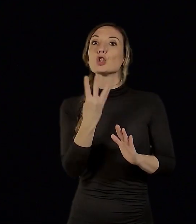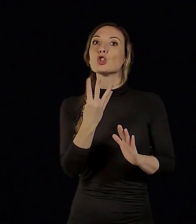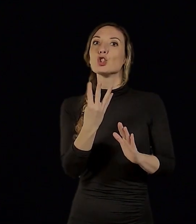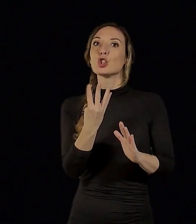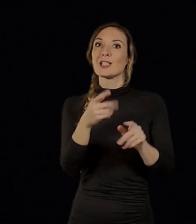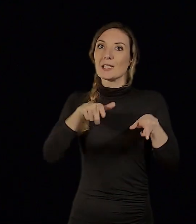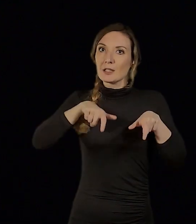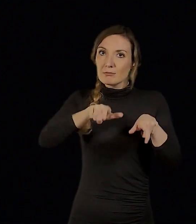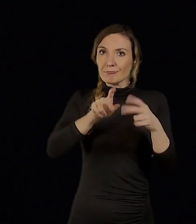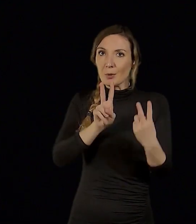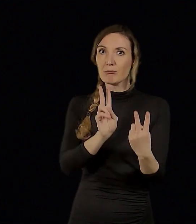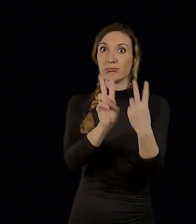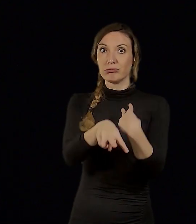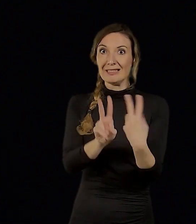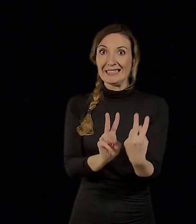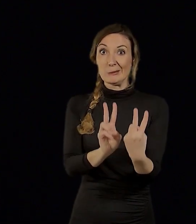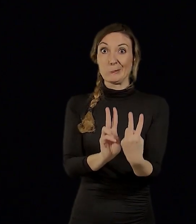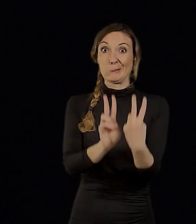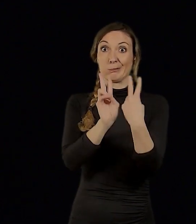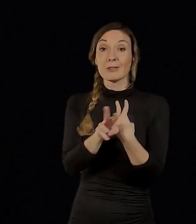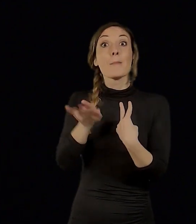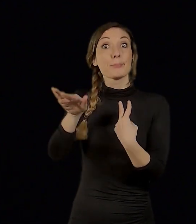not for the developers, but for the city district and above all for the city,